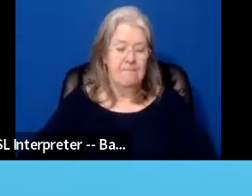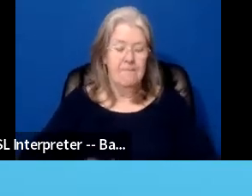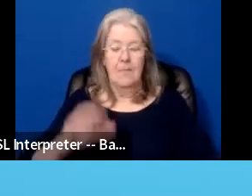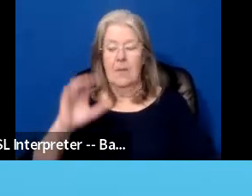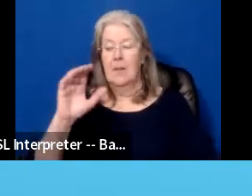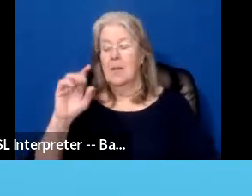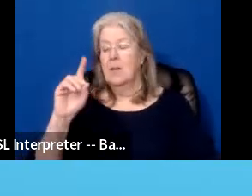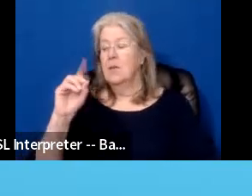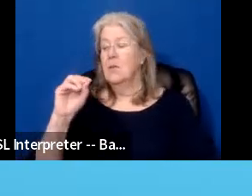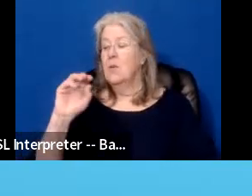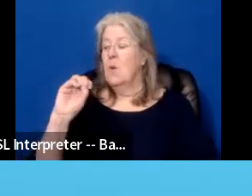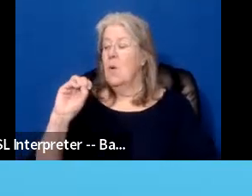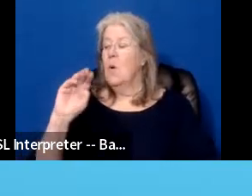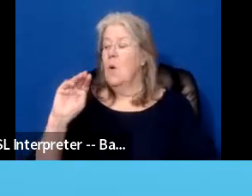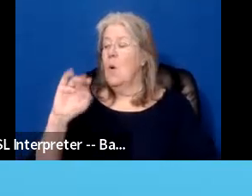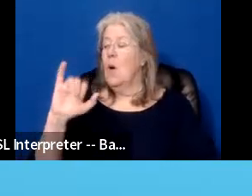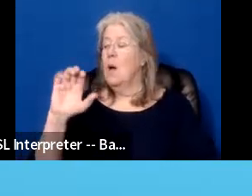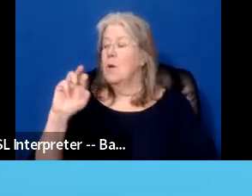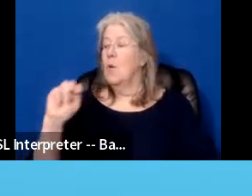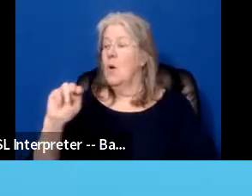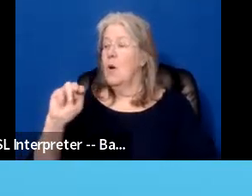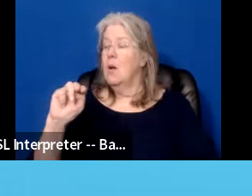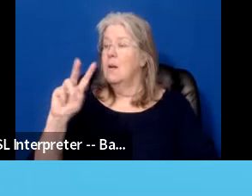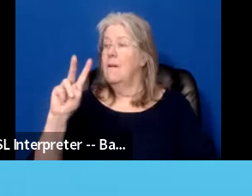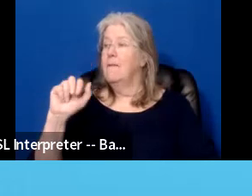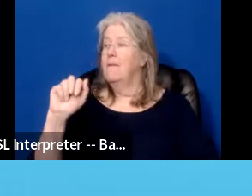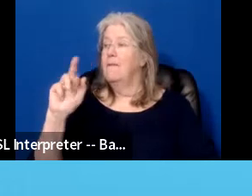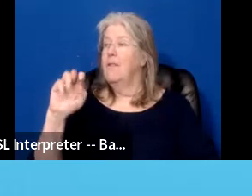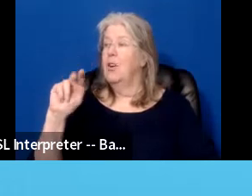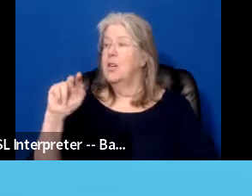variants are they more contagious? Do they last longer in the air?